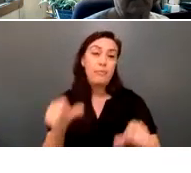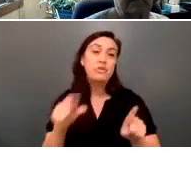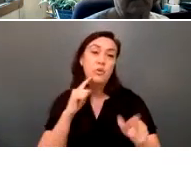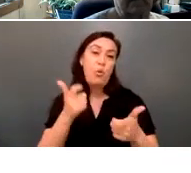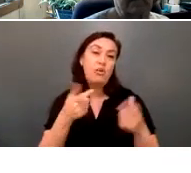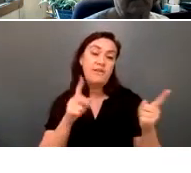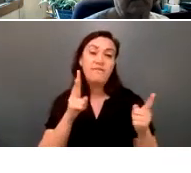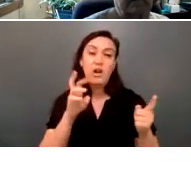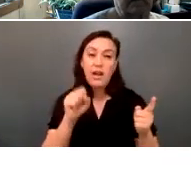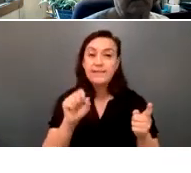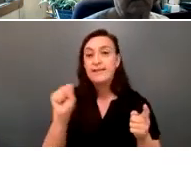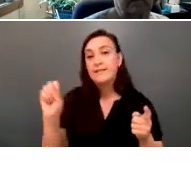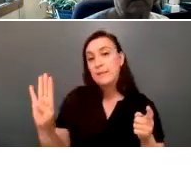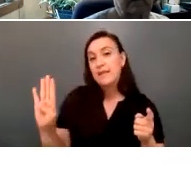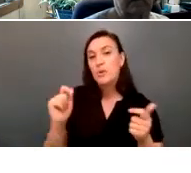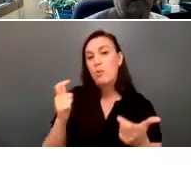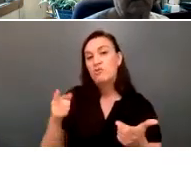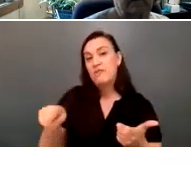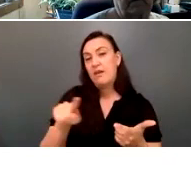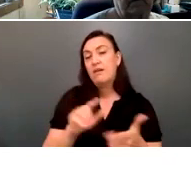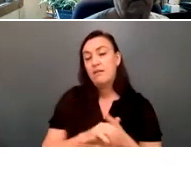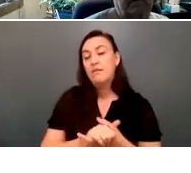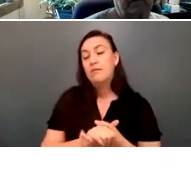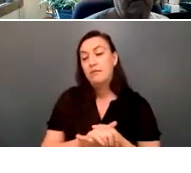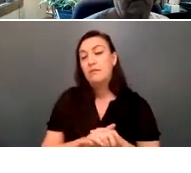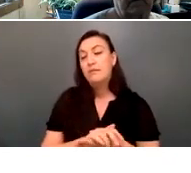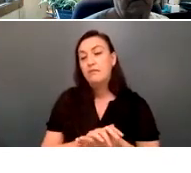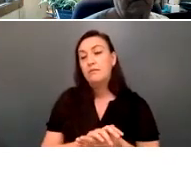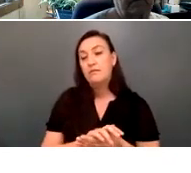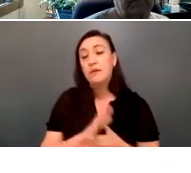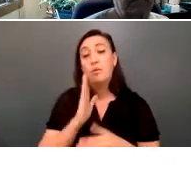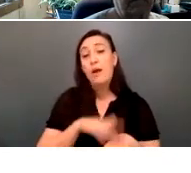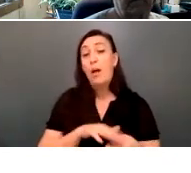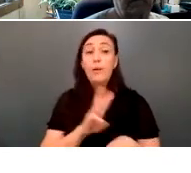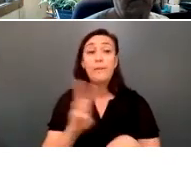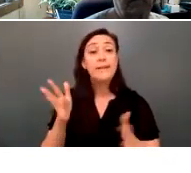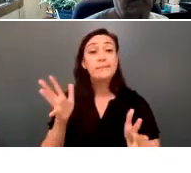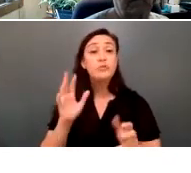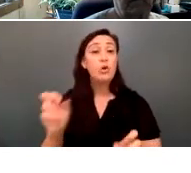for the vRS and the SSB part will be posted on that website so you can go back and watch that breakout session.